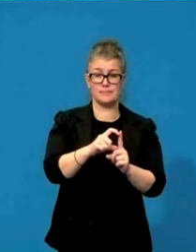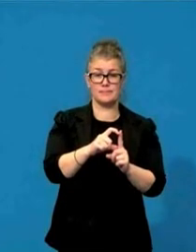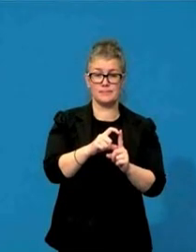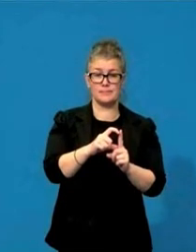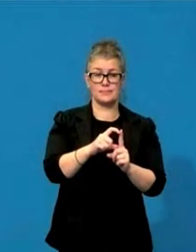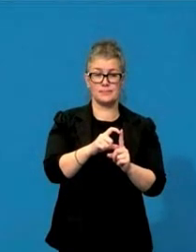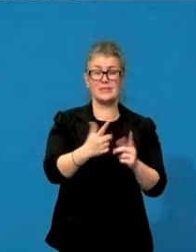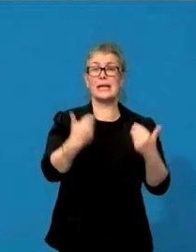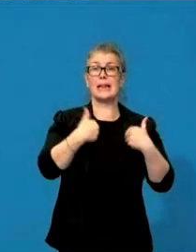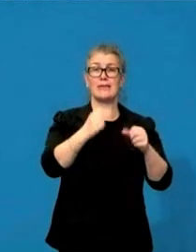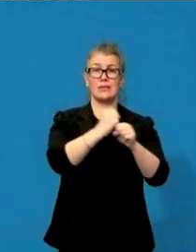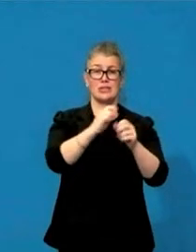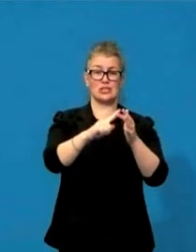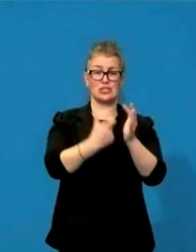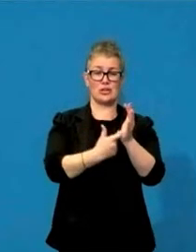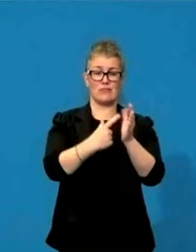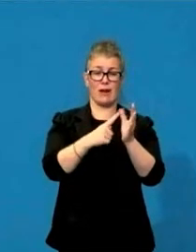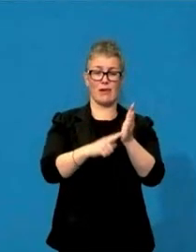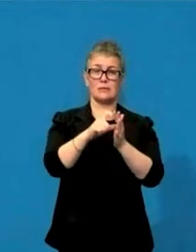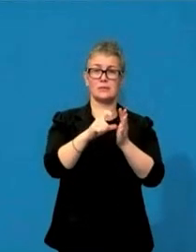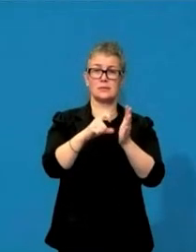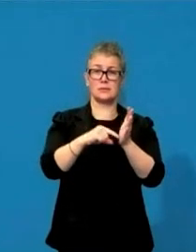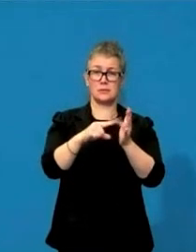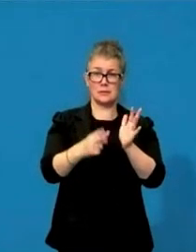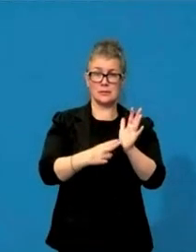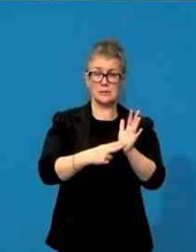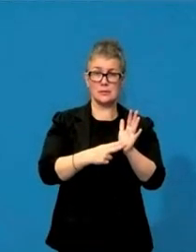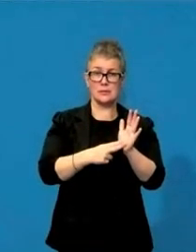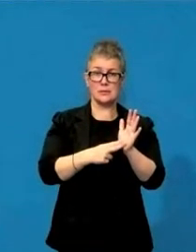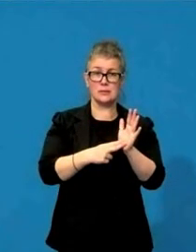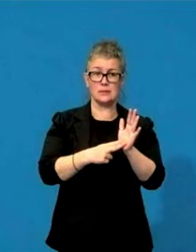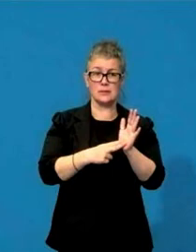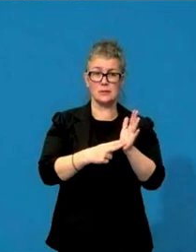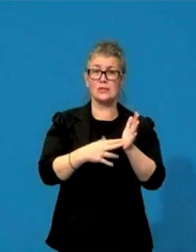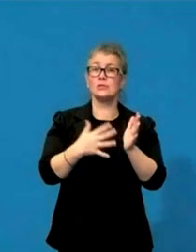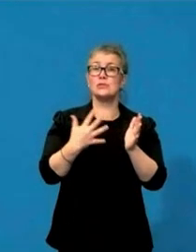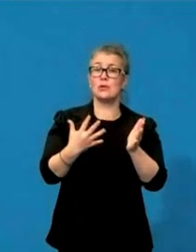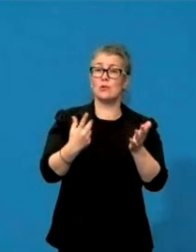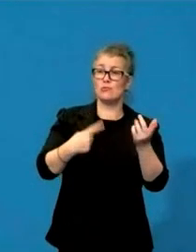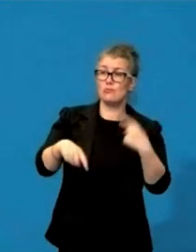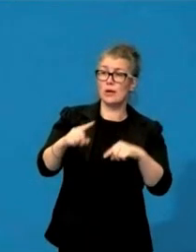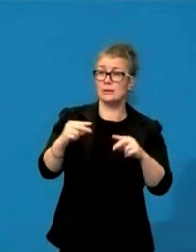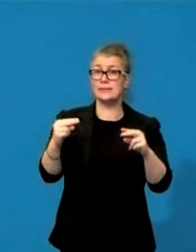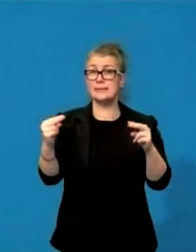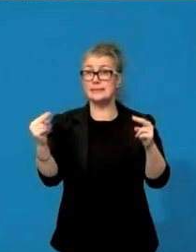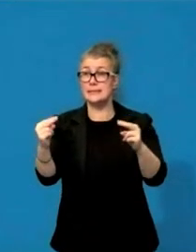is actually a deputy CEO of, who is the sister of Tristan, actually is - she said